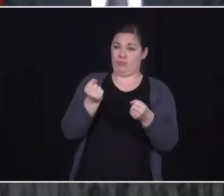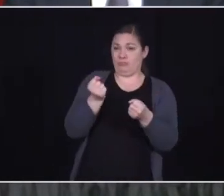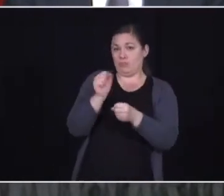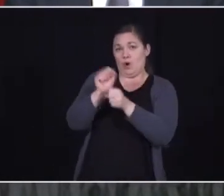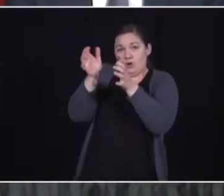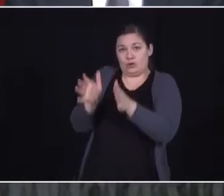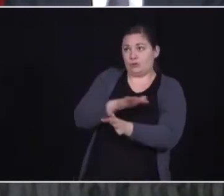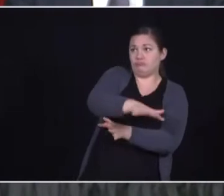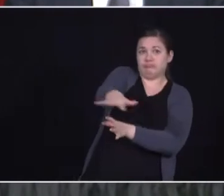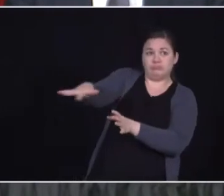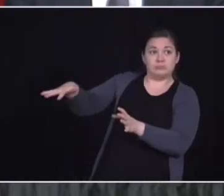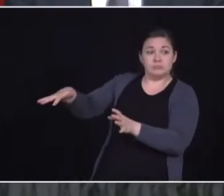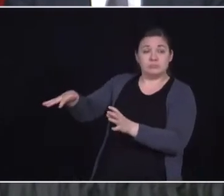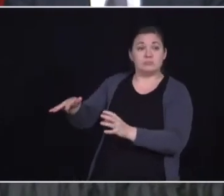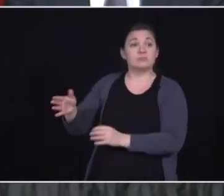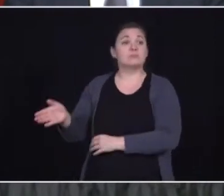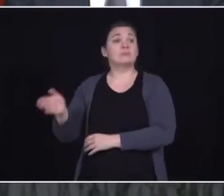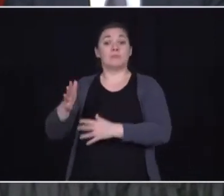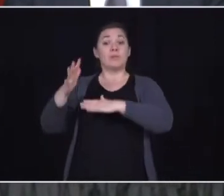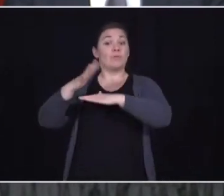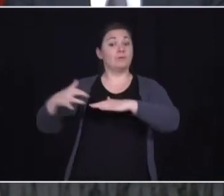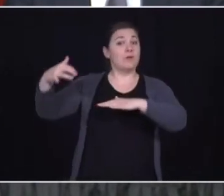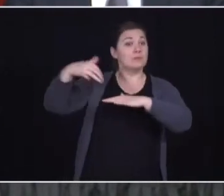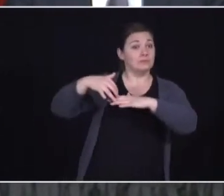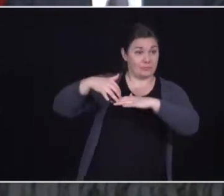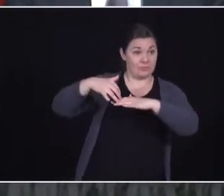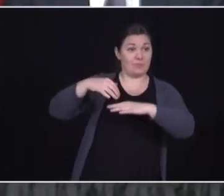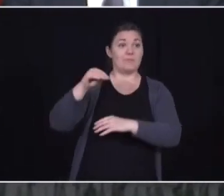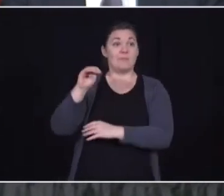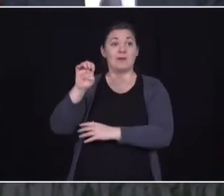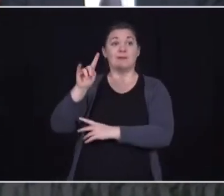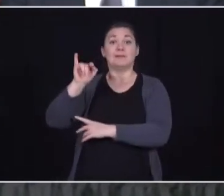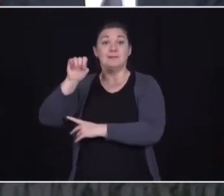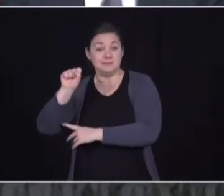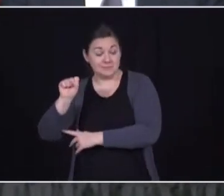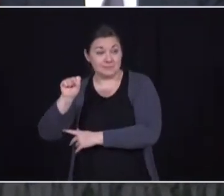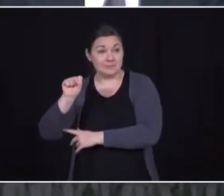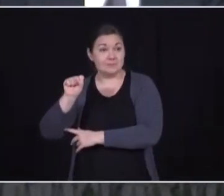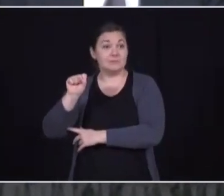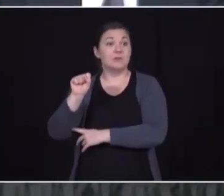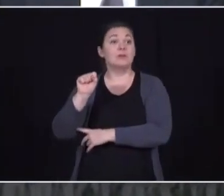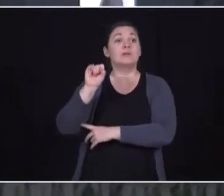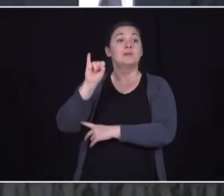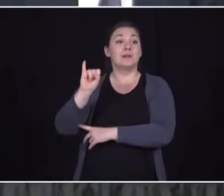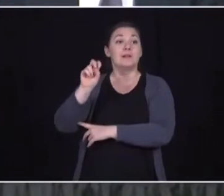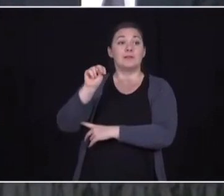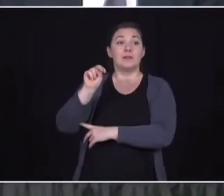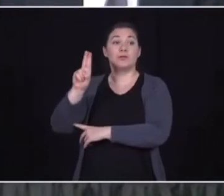who is an essential caregiver, so that is population number one,. Population number 2 is a broad category of